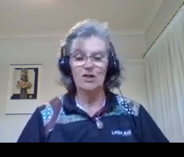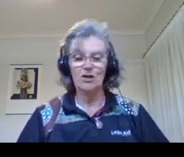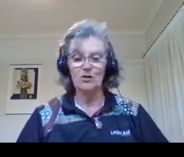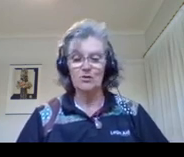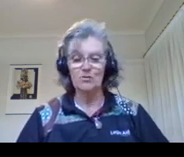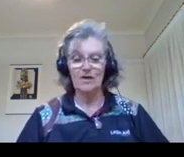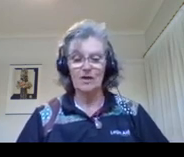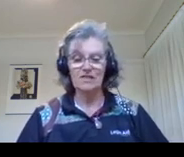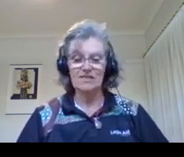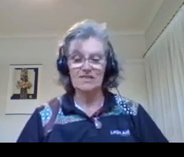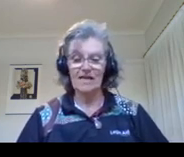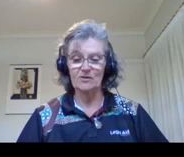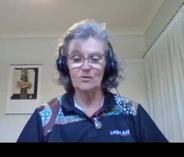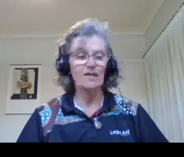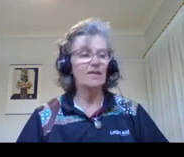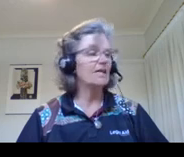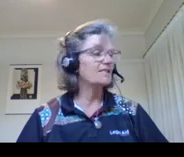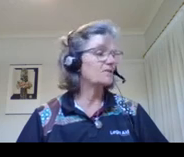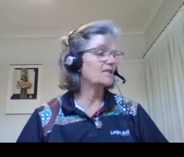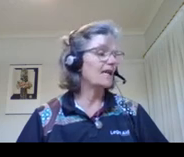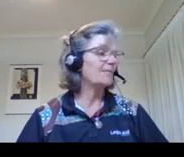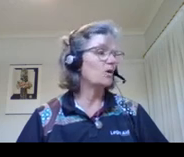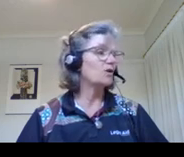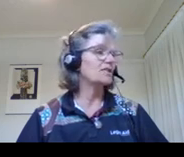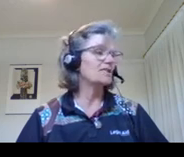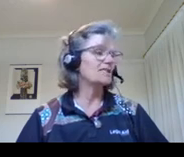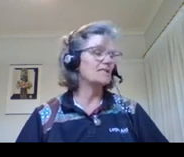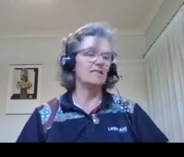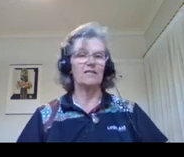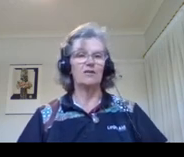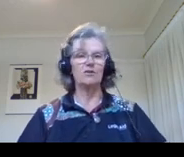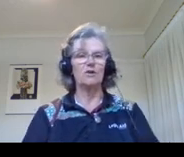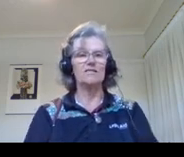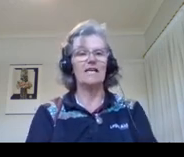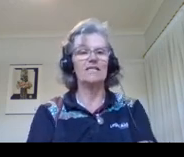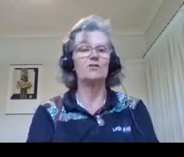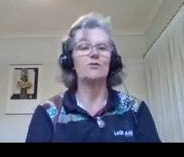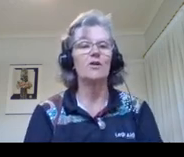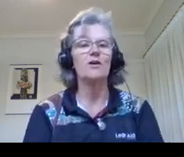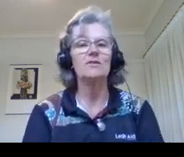so we're going to start looking at some scam watch statistics so you want to take us through those